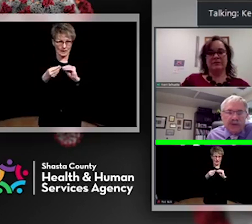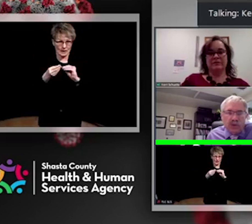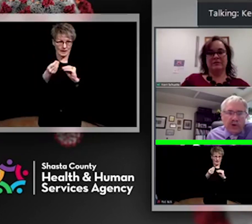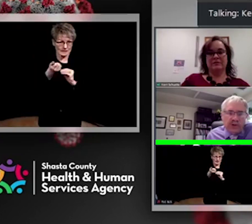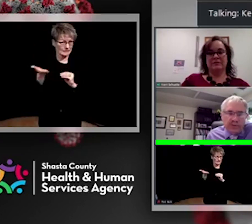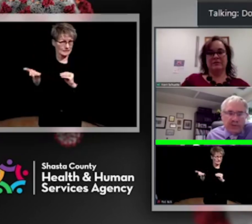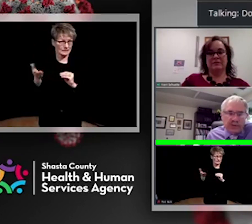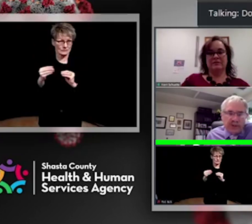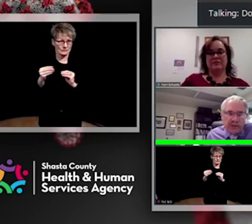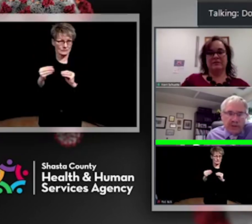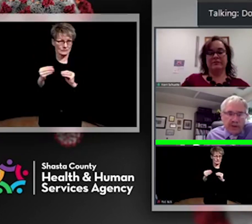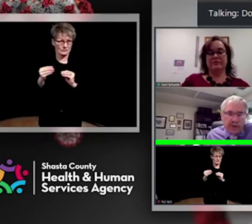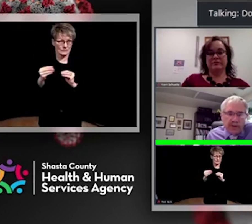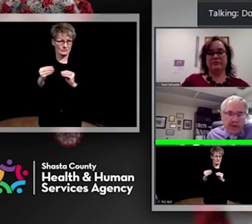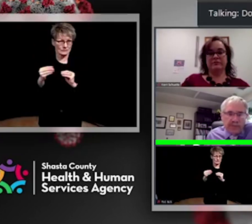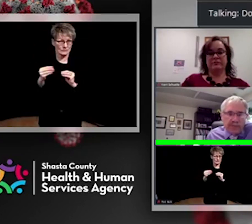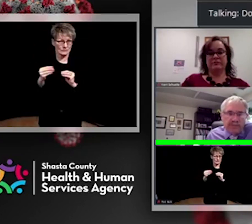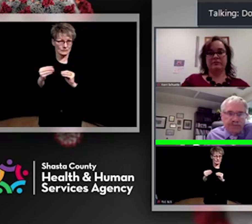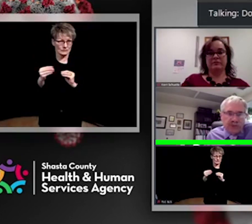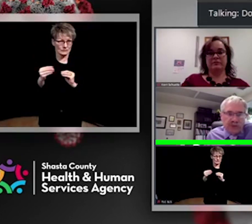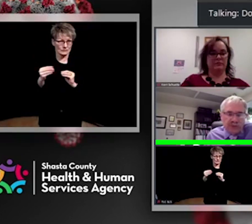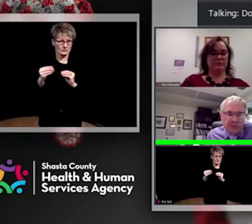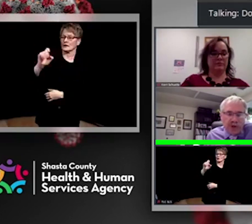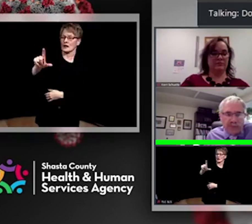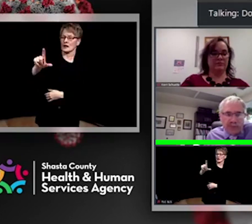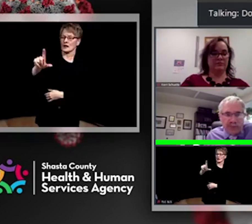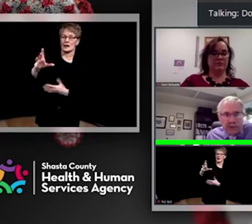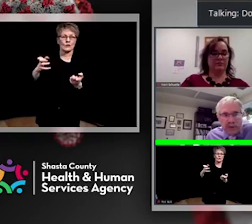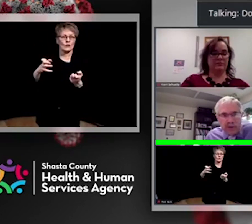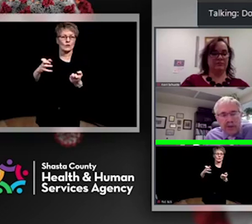I did want to just mention, because it was brought up earlier,